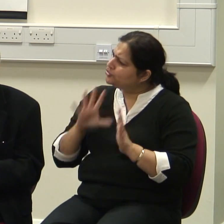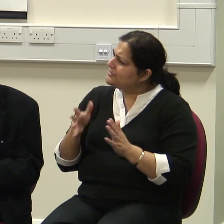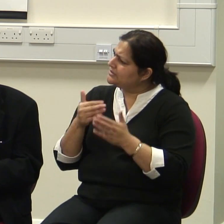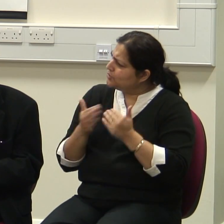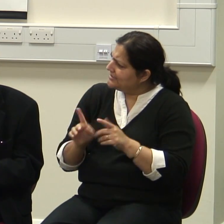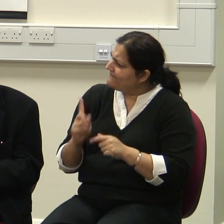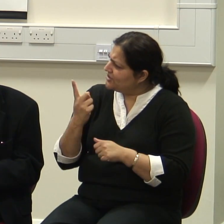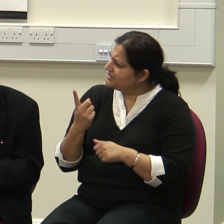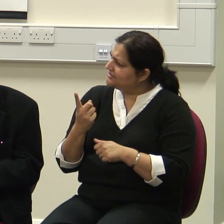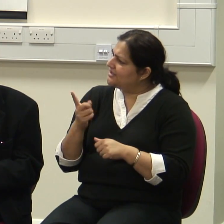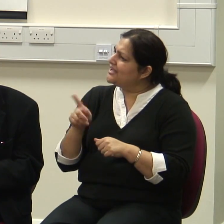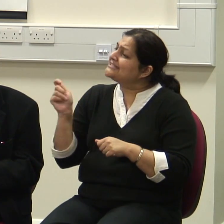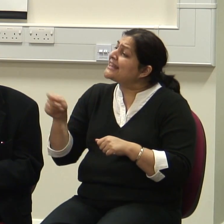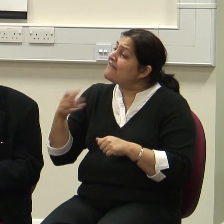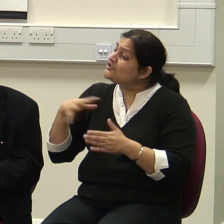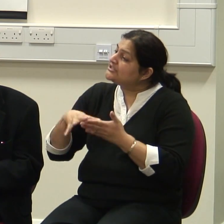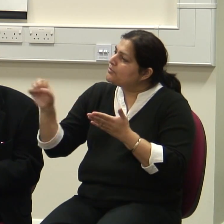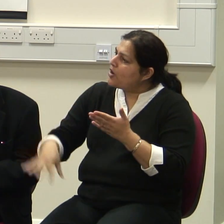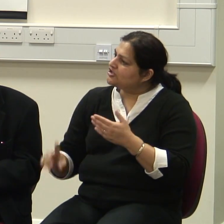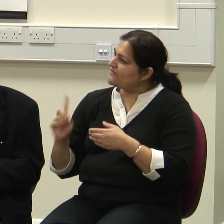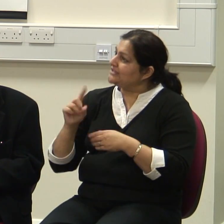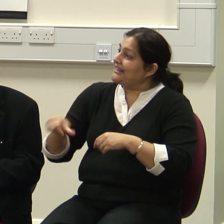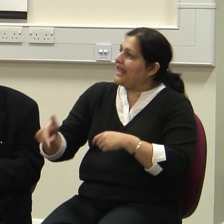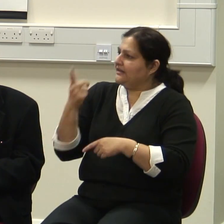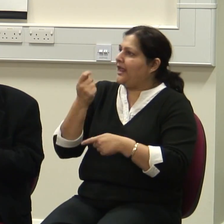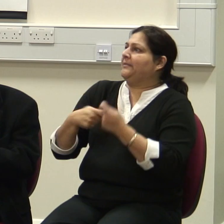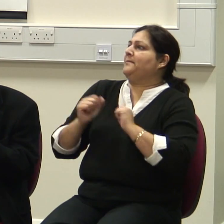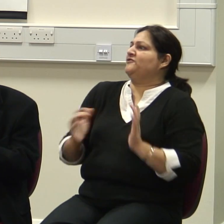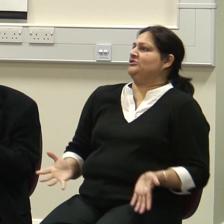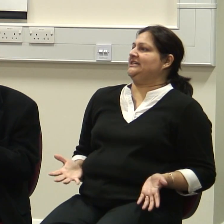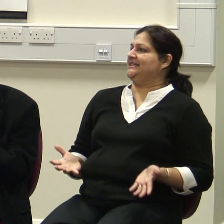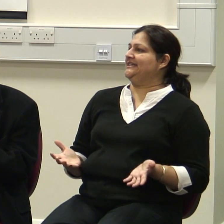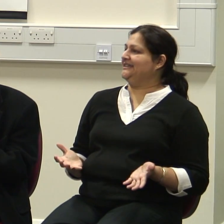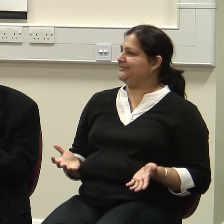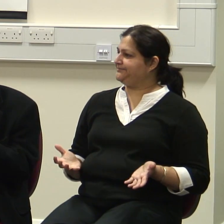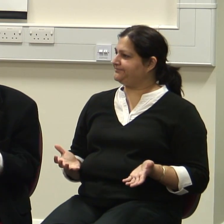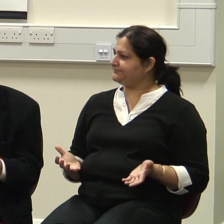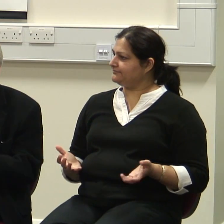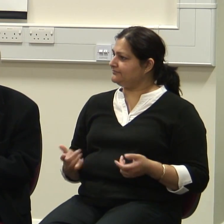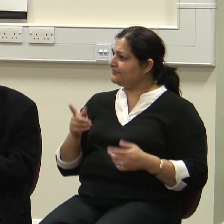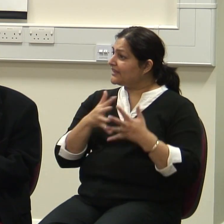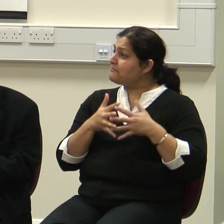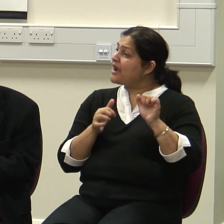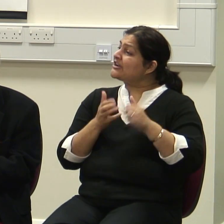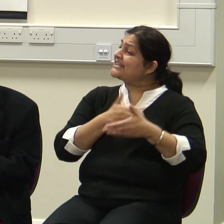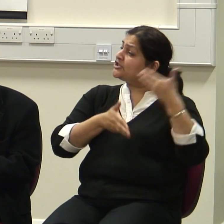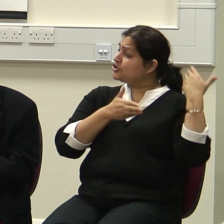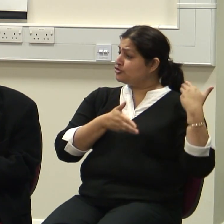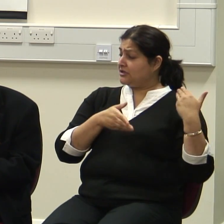work on freedom. I mean, that has been a curse on American history, which still hasn’t